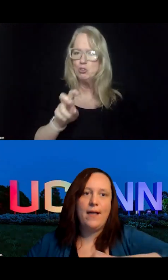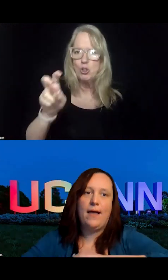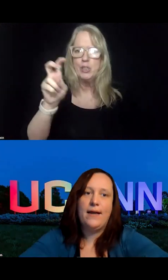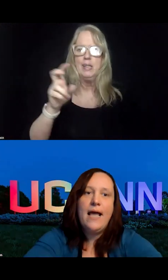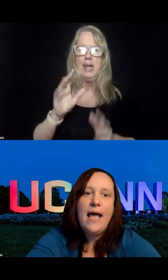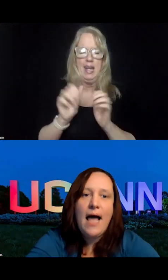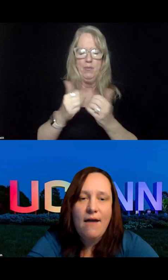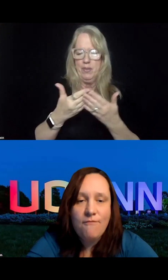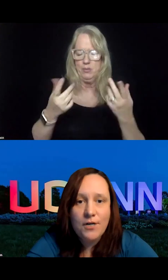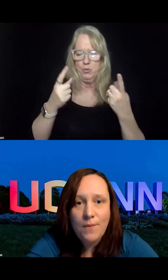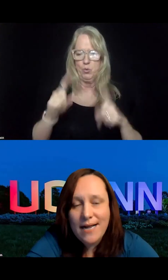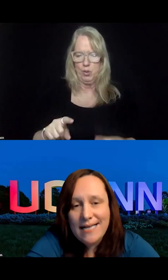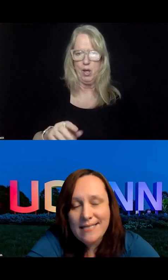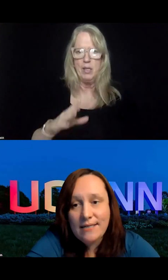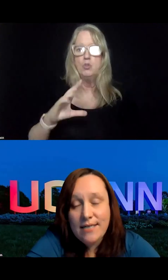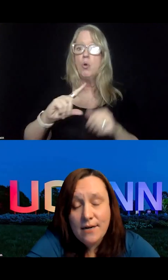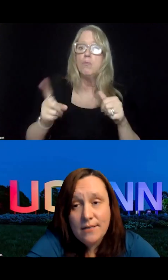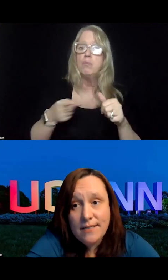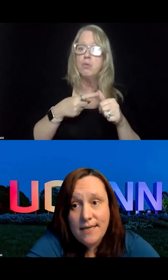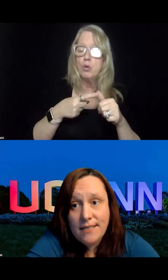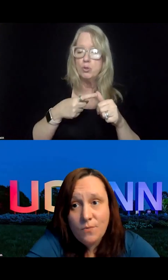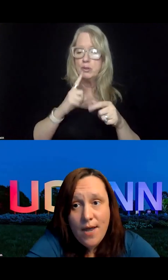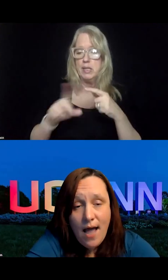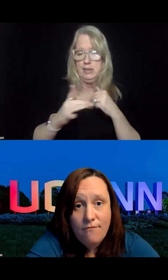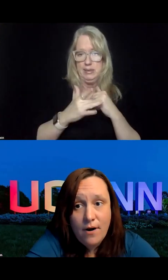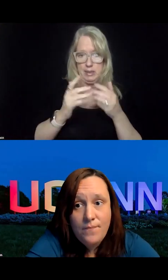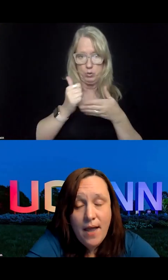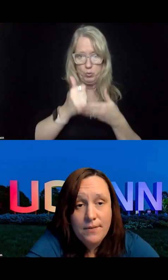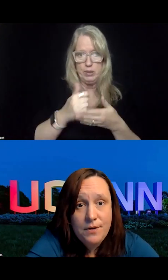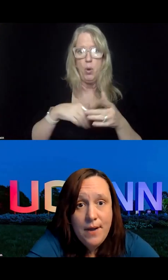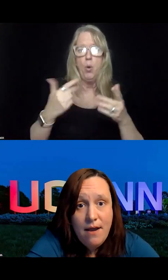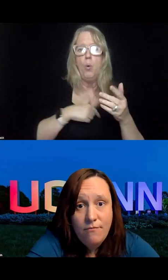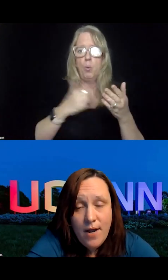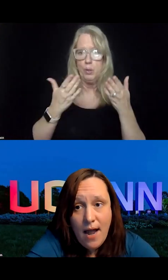GOING ON. THE FIRST ONE IS TECHNICAL ASSISTANCE. WE OFFER UP TO EIGHT FREE